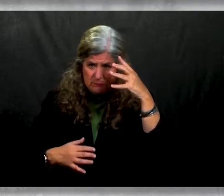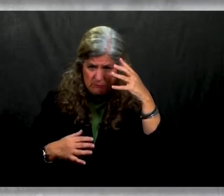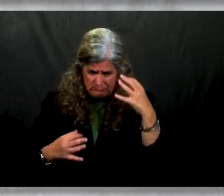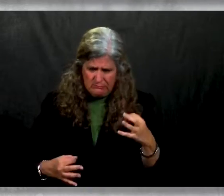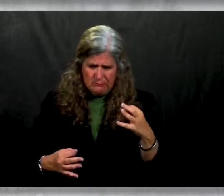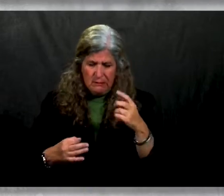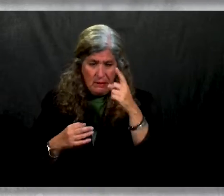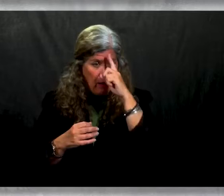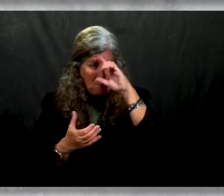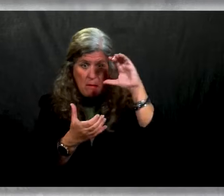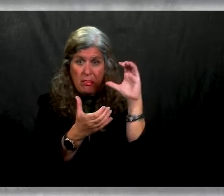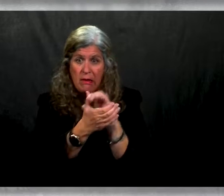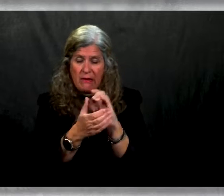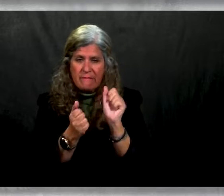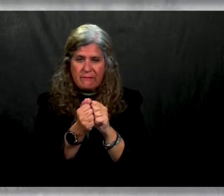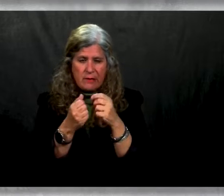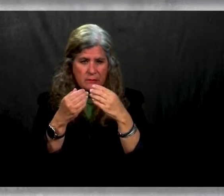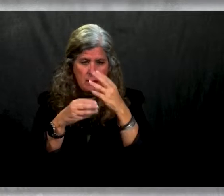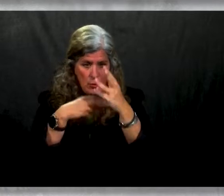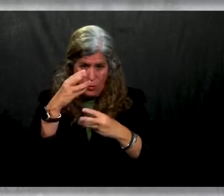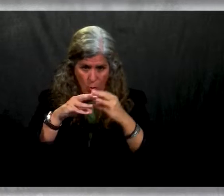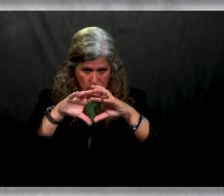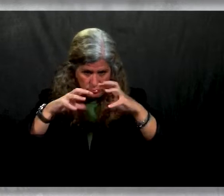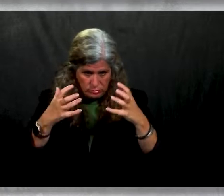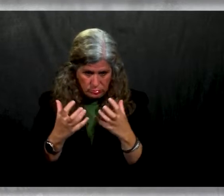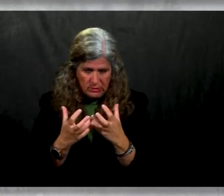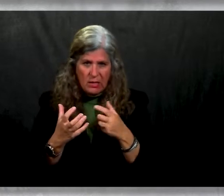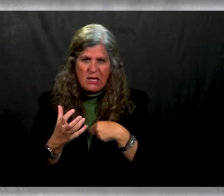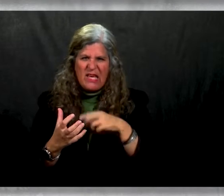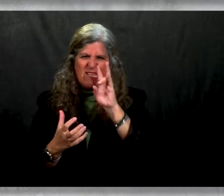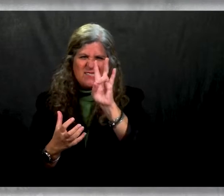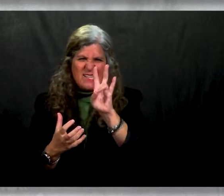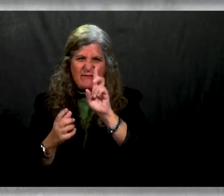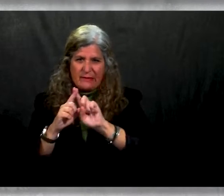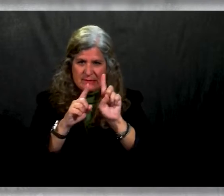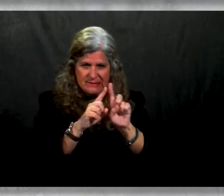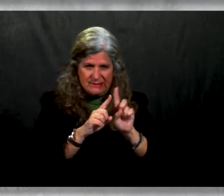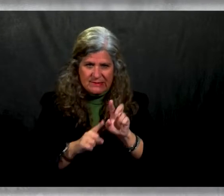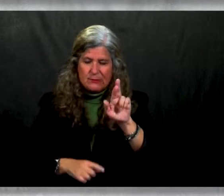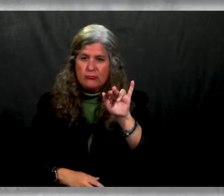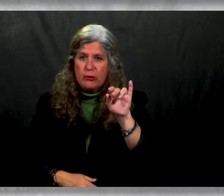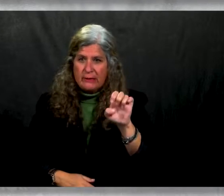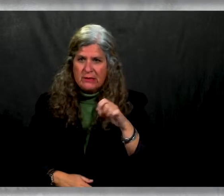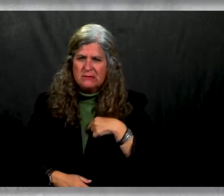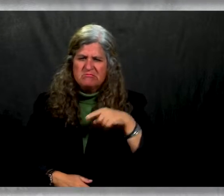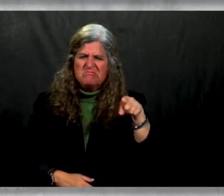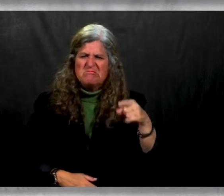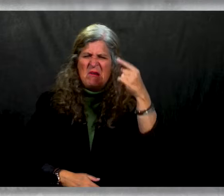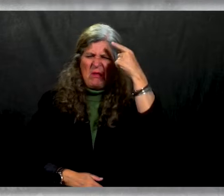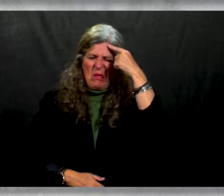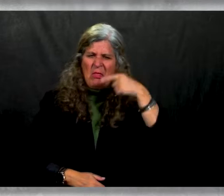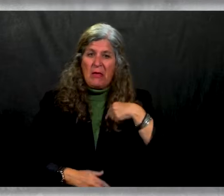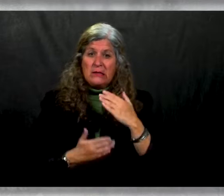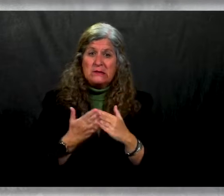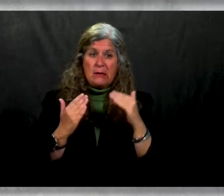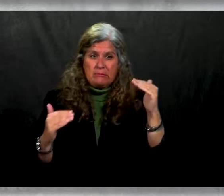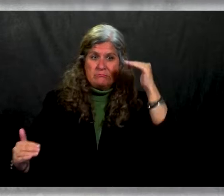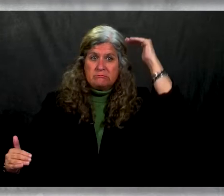that some races were inherently superior to others. Nazi racial ideology held that Germans were members of the superior Aryan race.